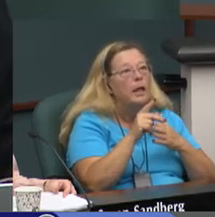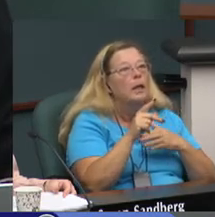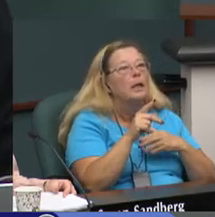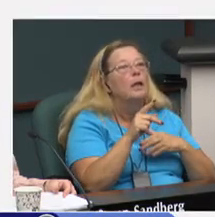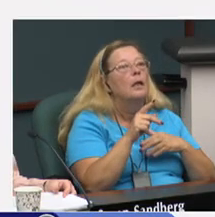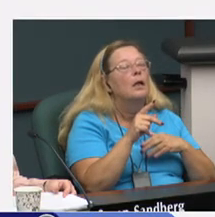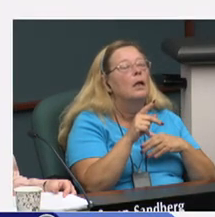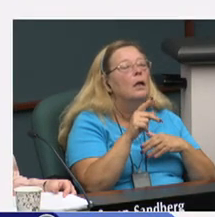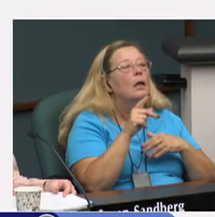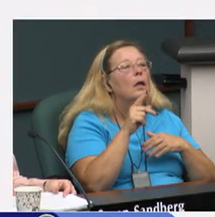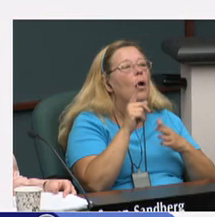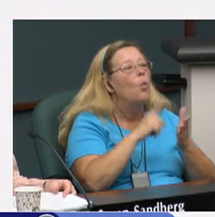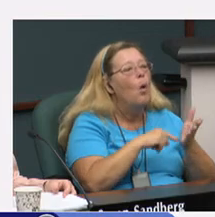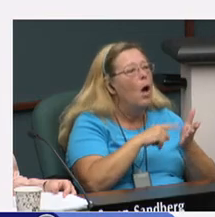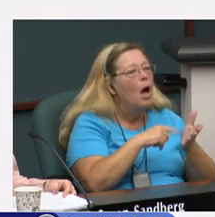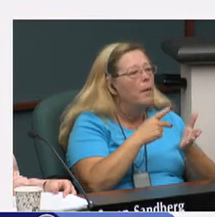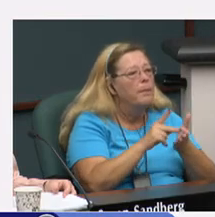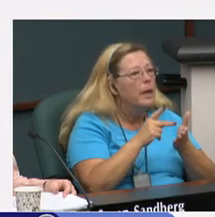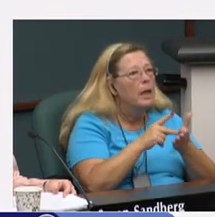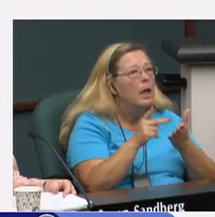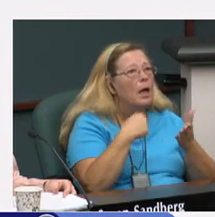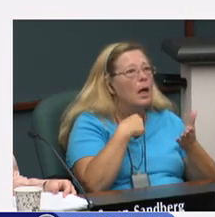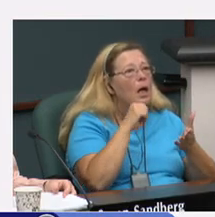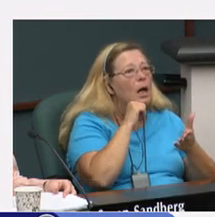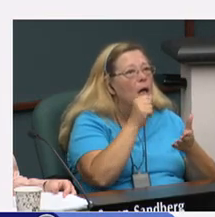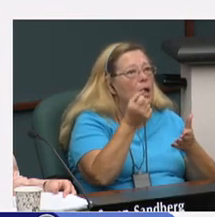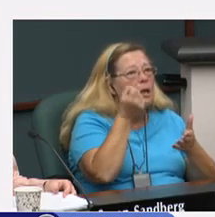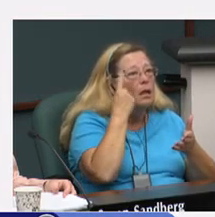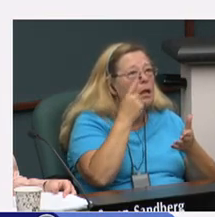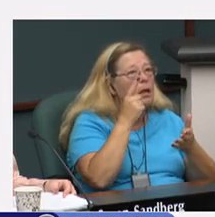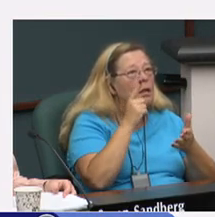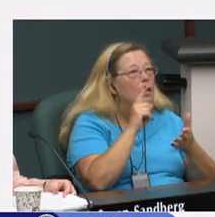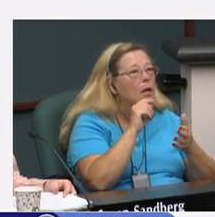what would the payment be how I don't quite fathom how that will be calculated